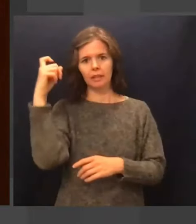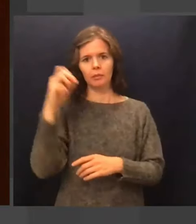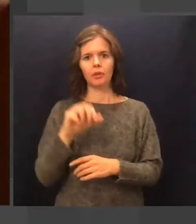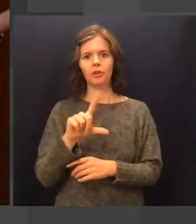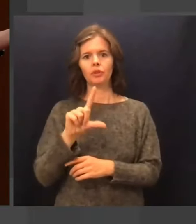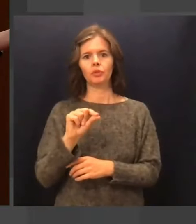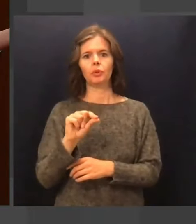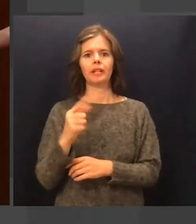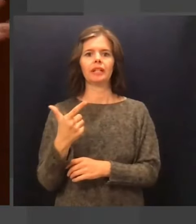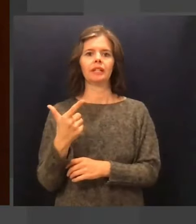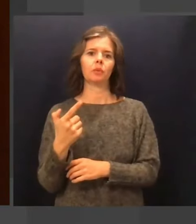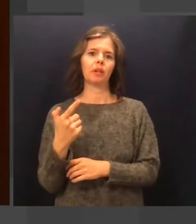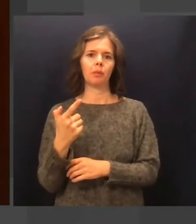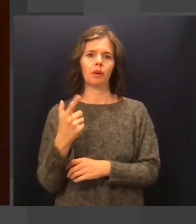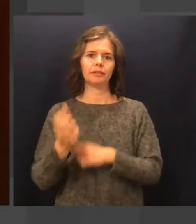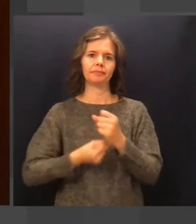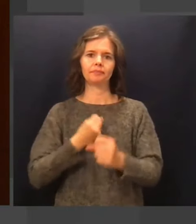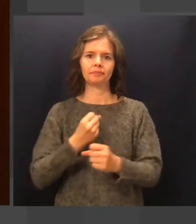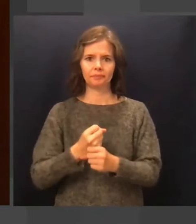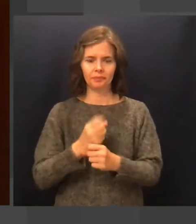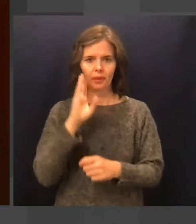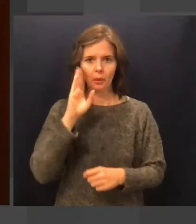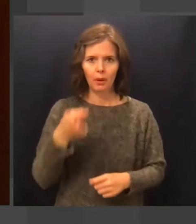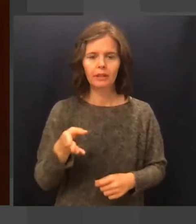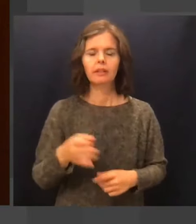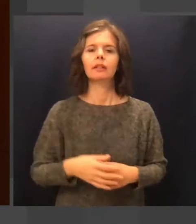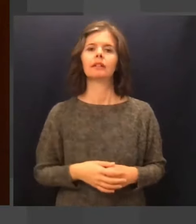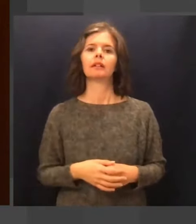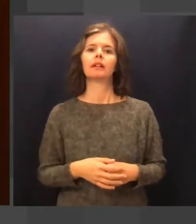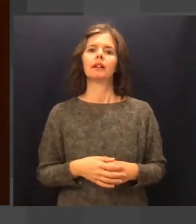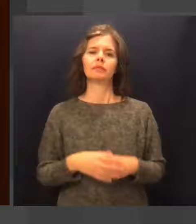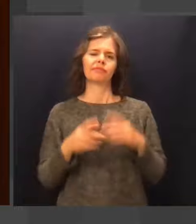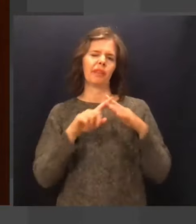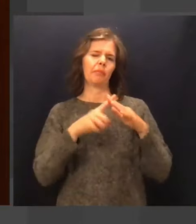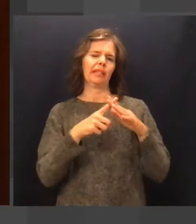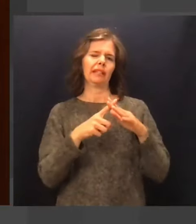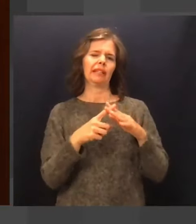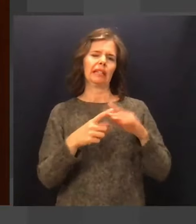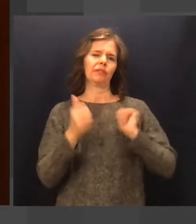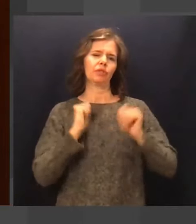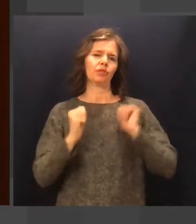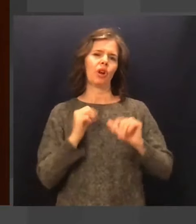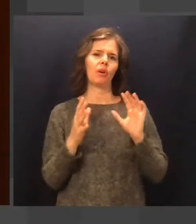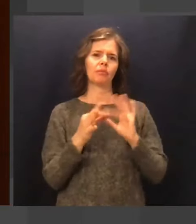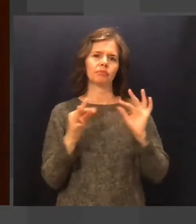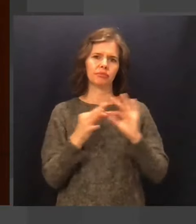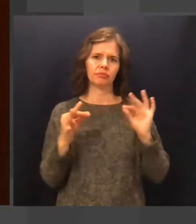SOMEWHERE IN 2021 AND THIS IS REALLY GOOD. AS I MENTIONED AT THE BEGINNING